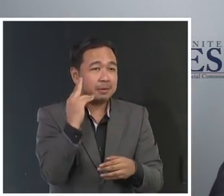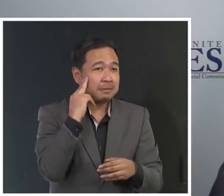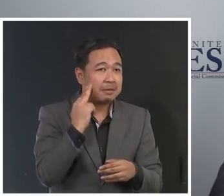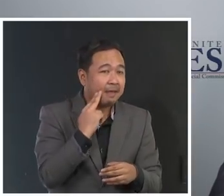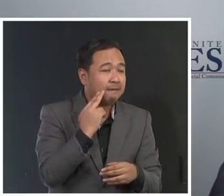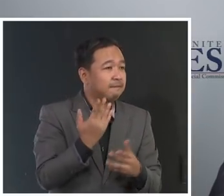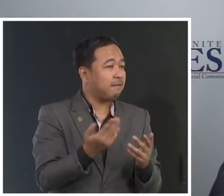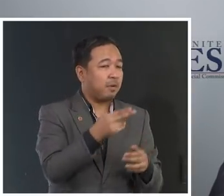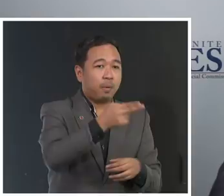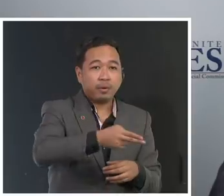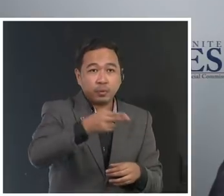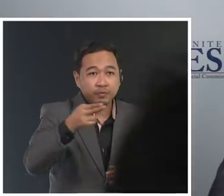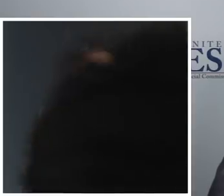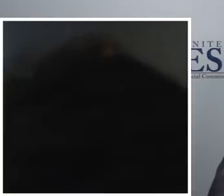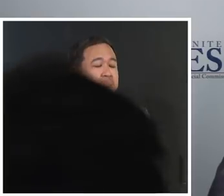Using international sign today provided me with an important